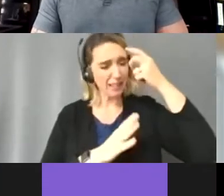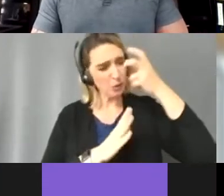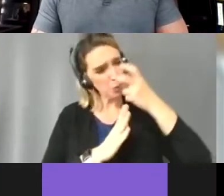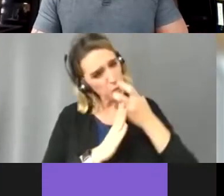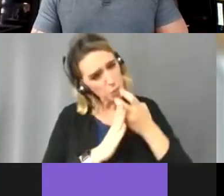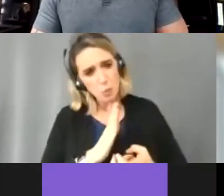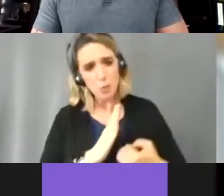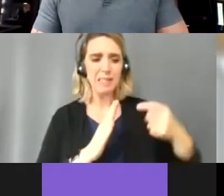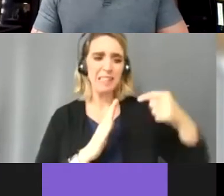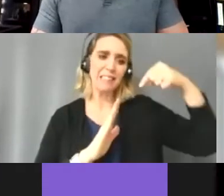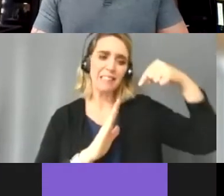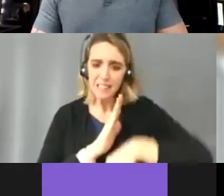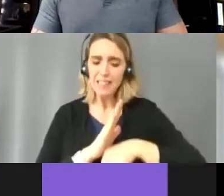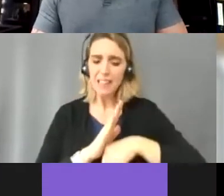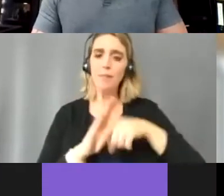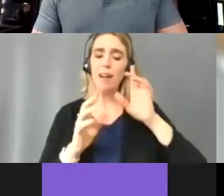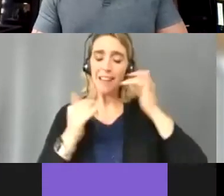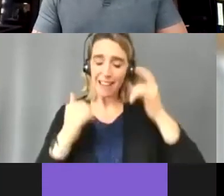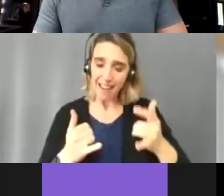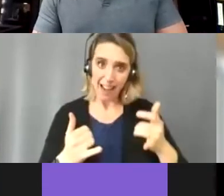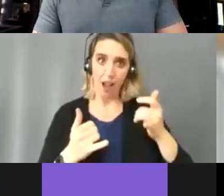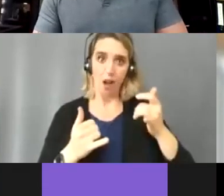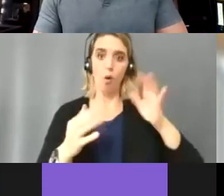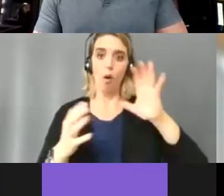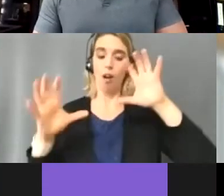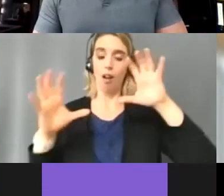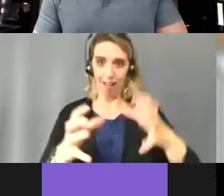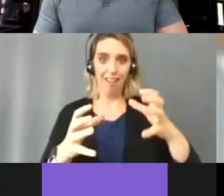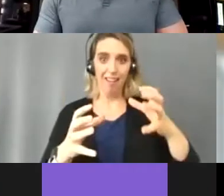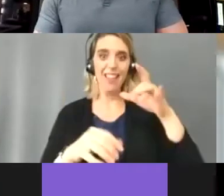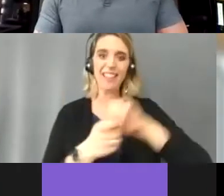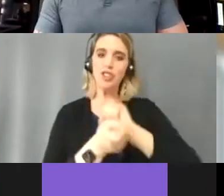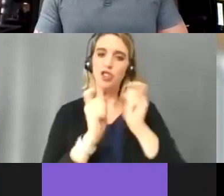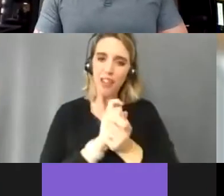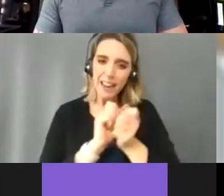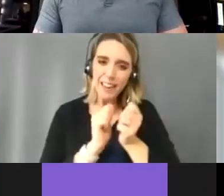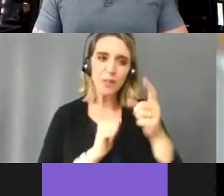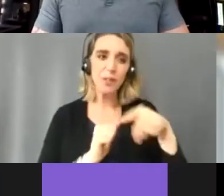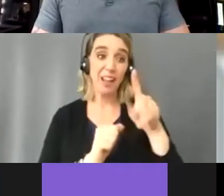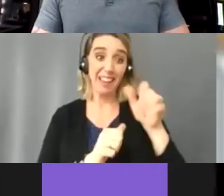creating change and having open conversations is a place, 10 years ago,